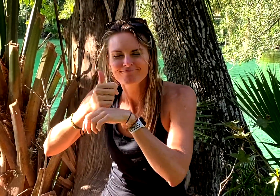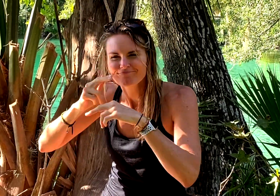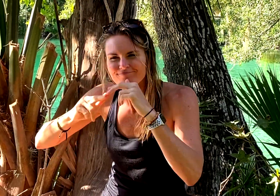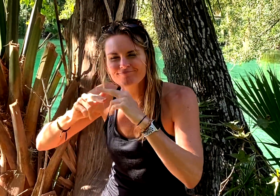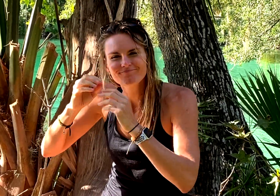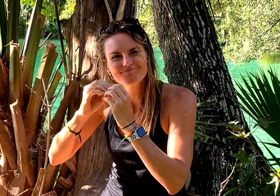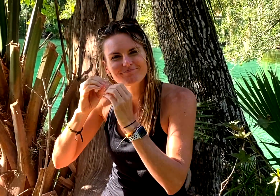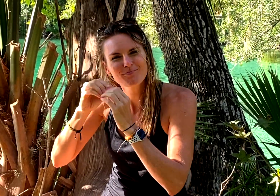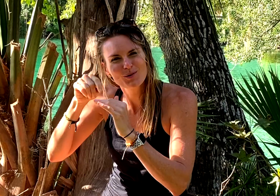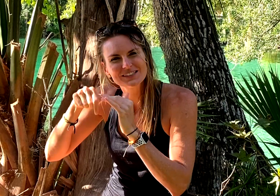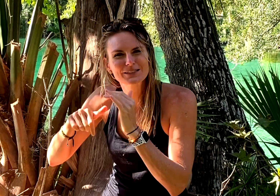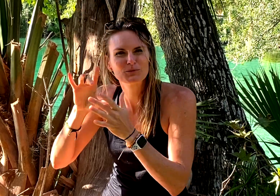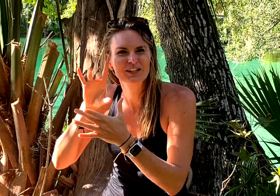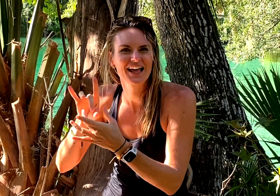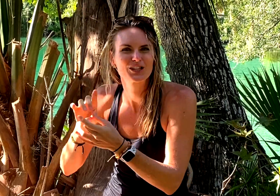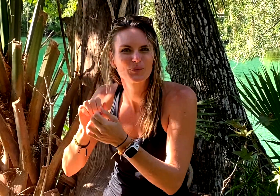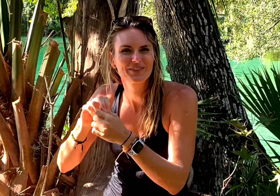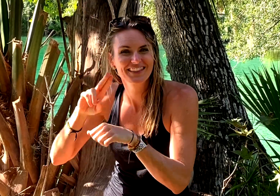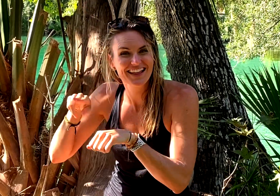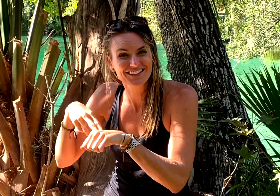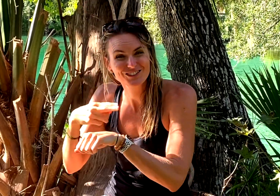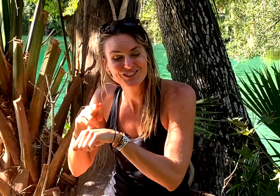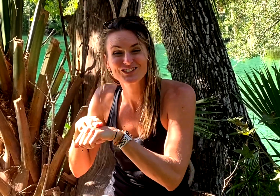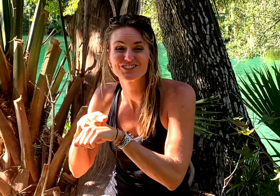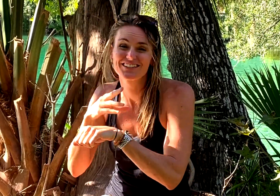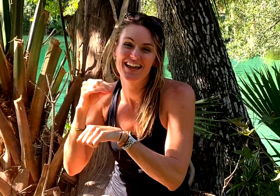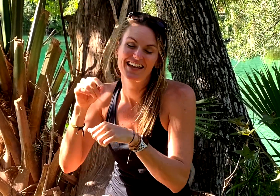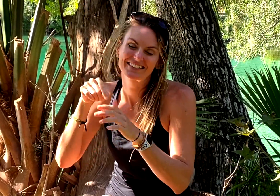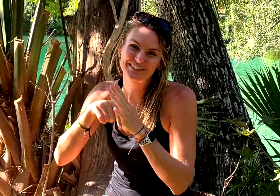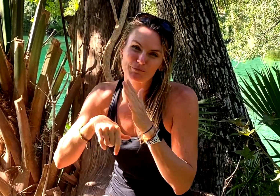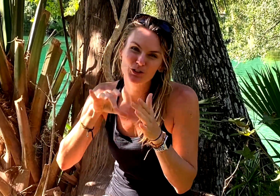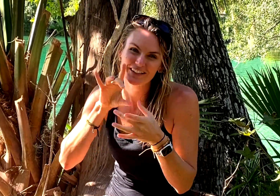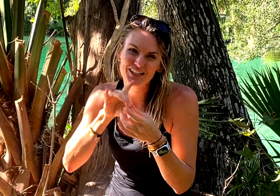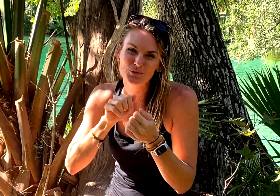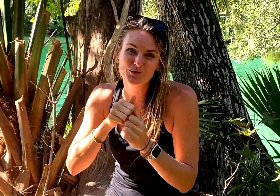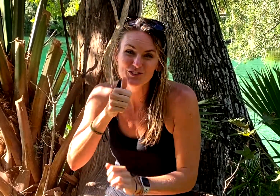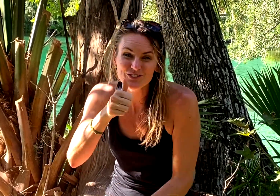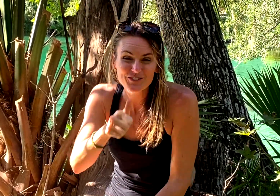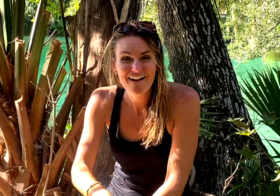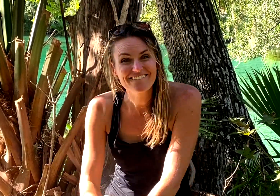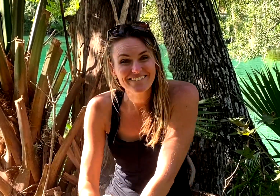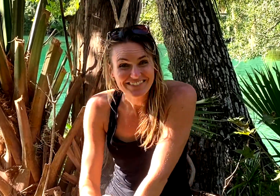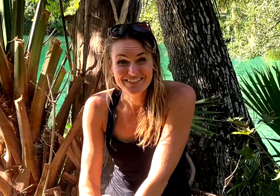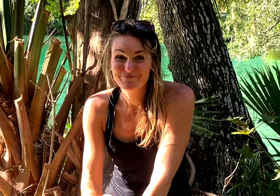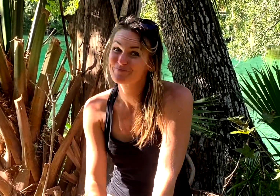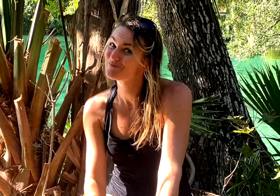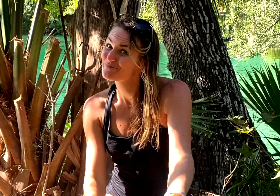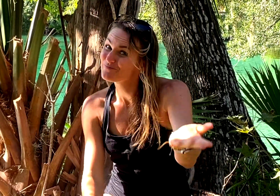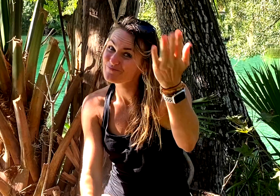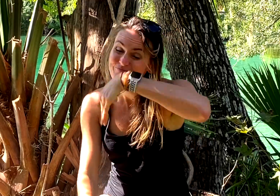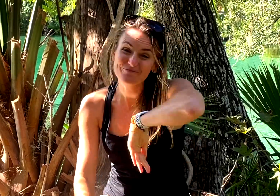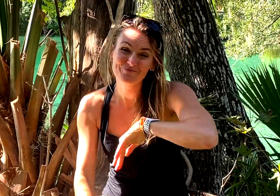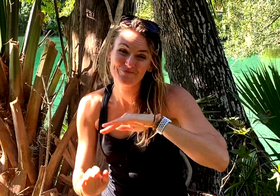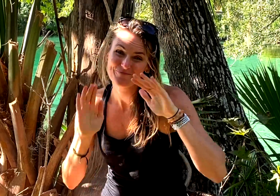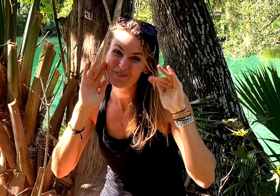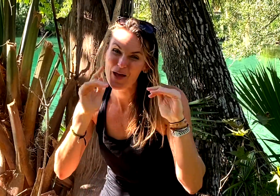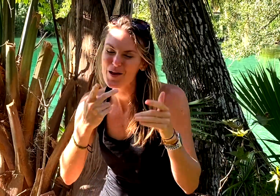and with your own self. So, I hope you will come join me.